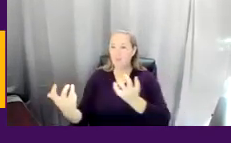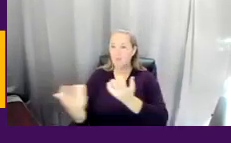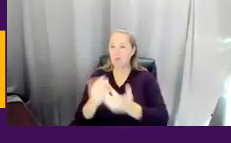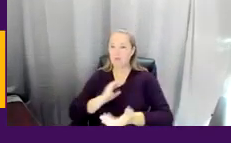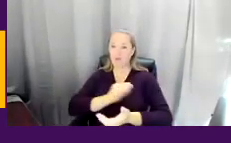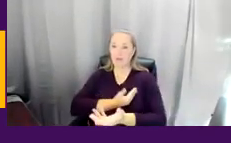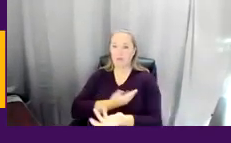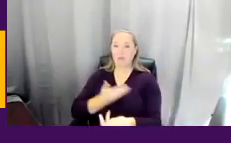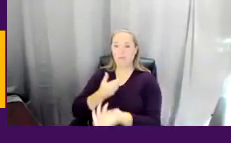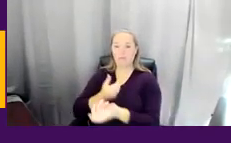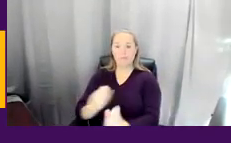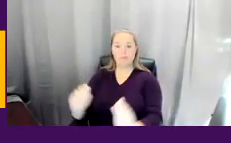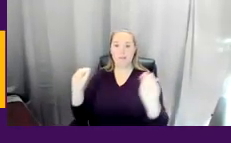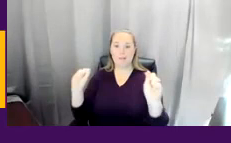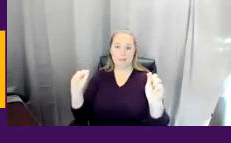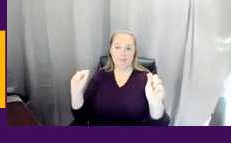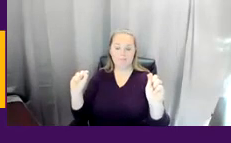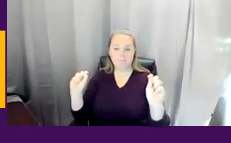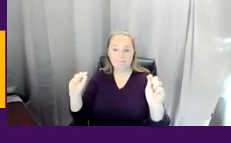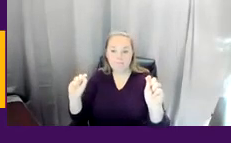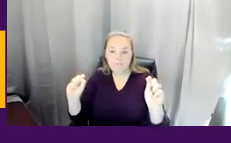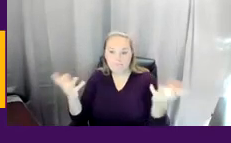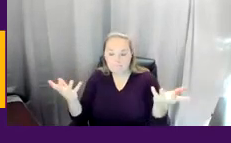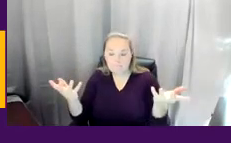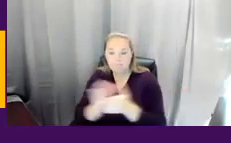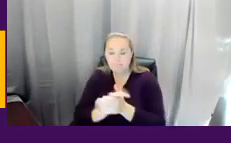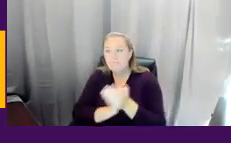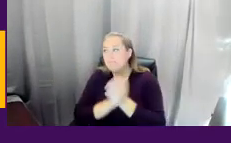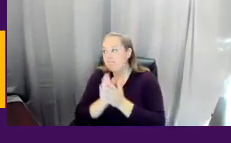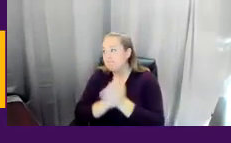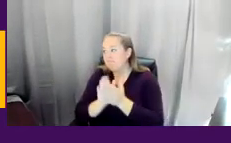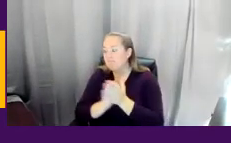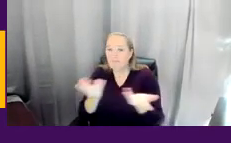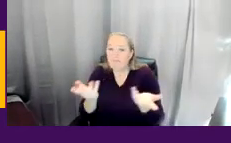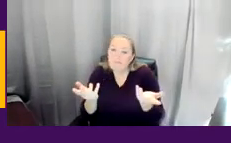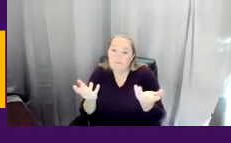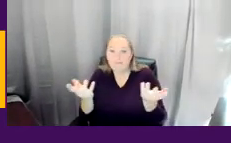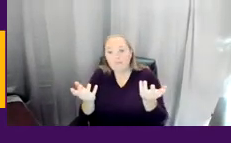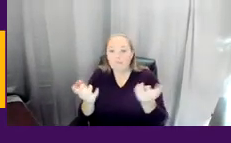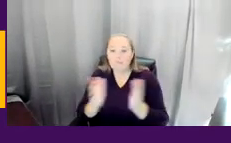THIS FUNDING OPPORTUNITY AND THE SURVEYS CONDUCTED UNDER IT